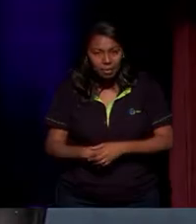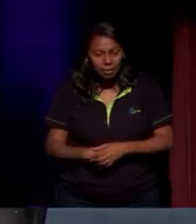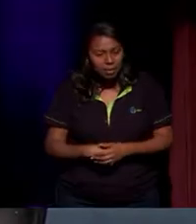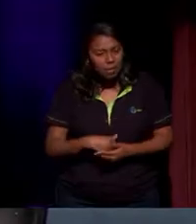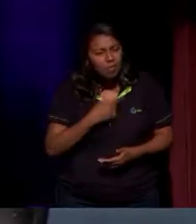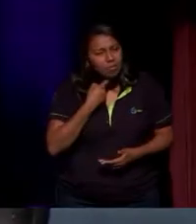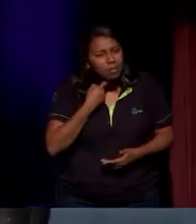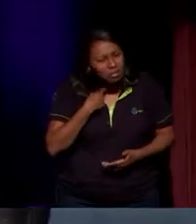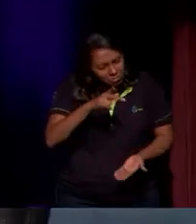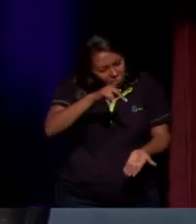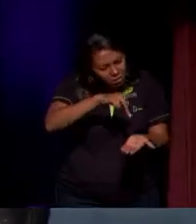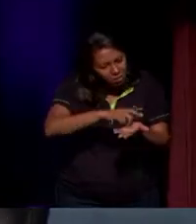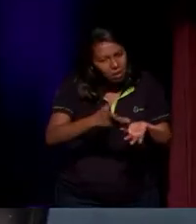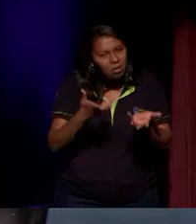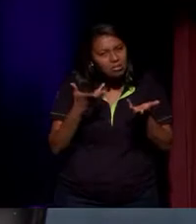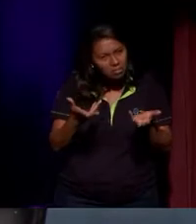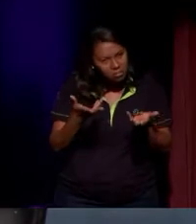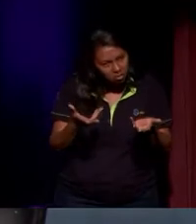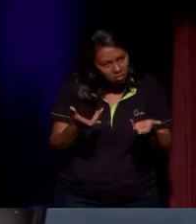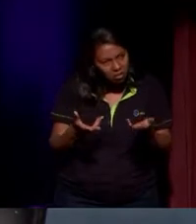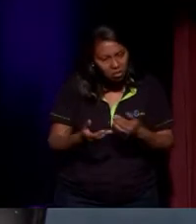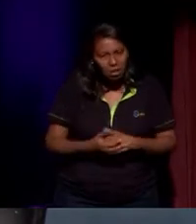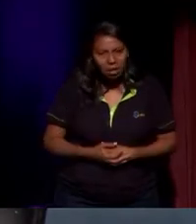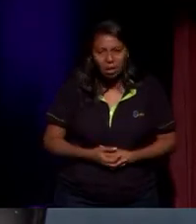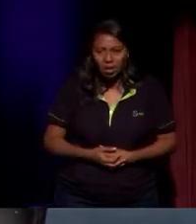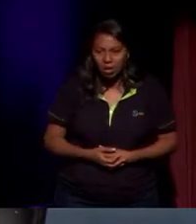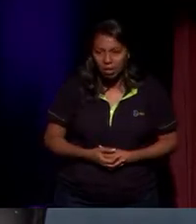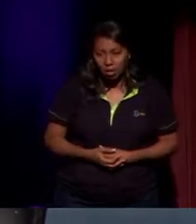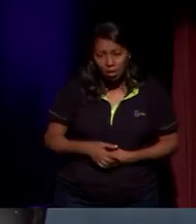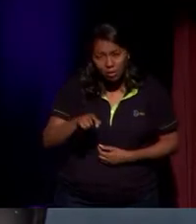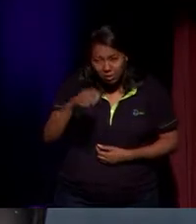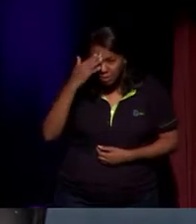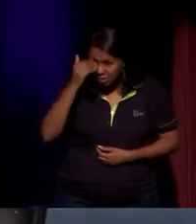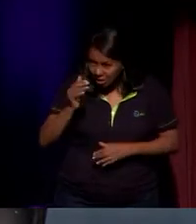which you suppose already know and evidence you already have,